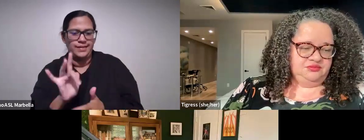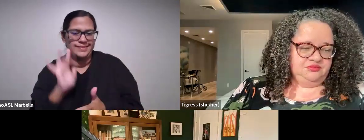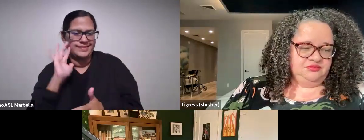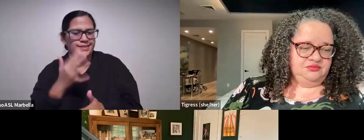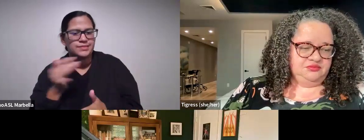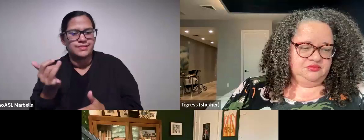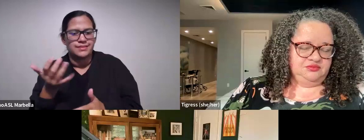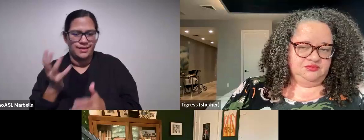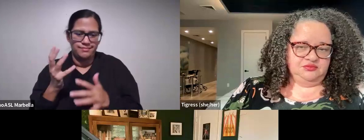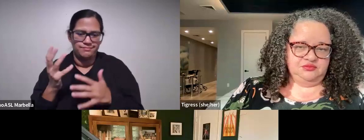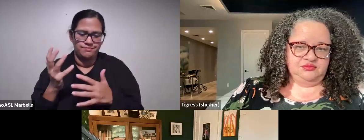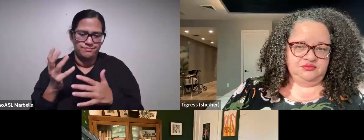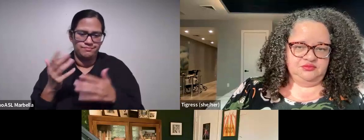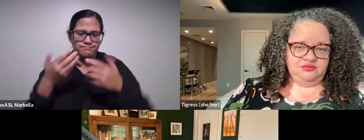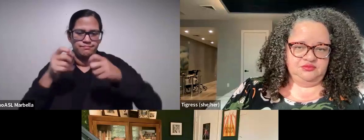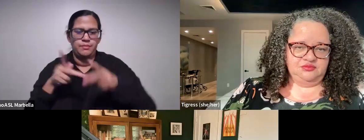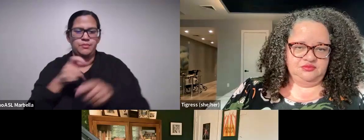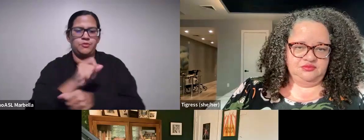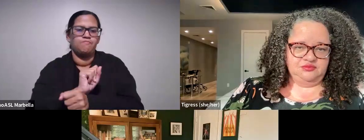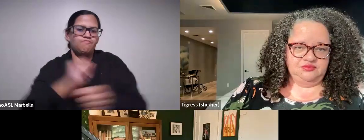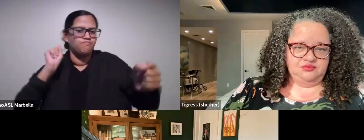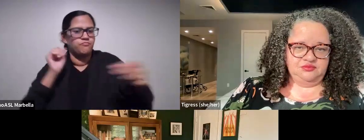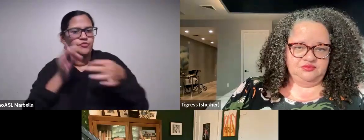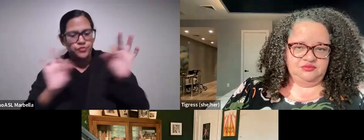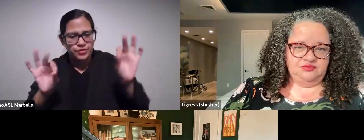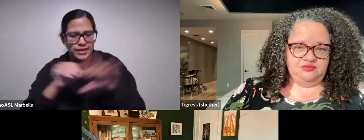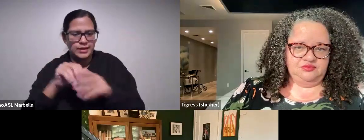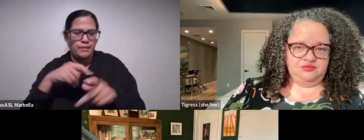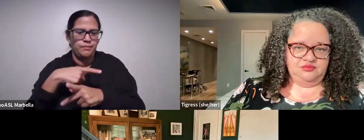break people's brains in a productive direction is talking about the